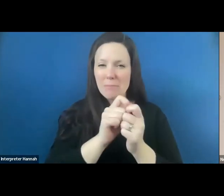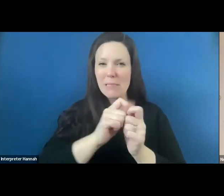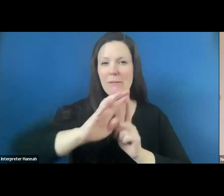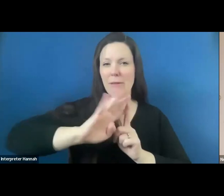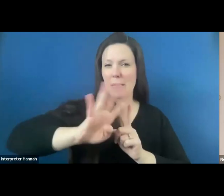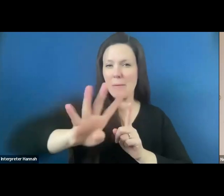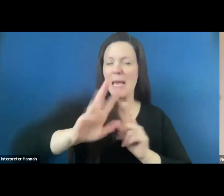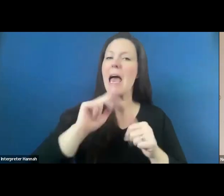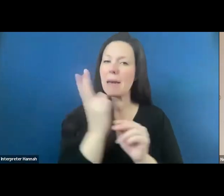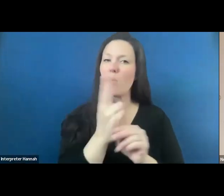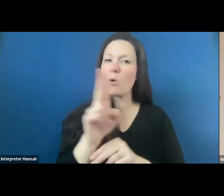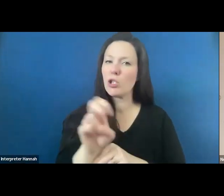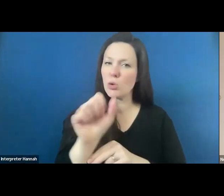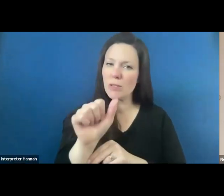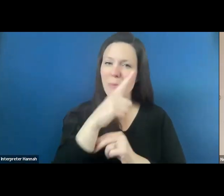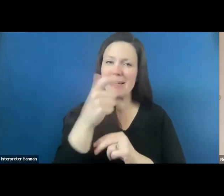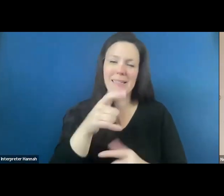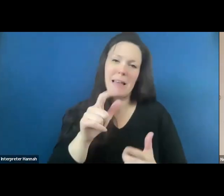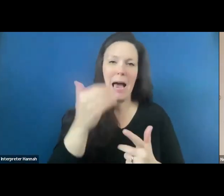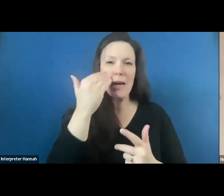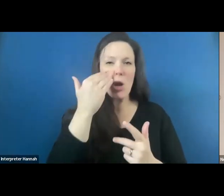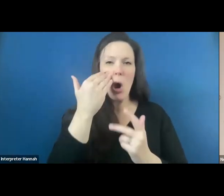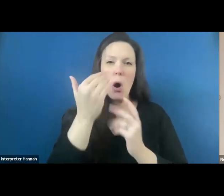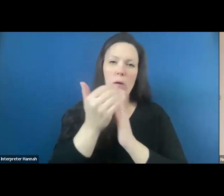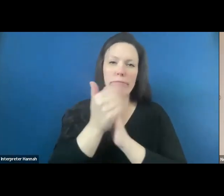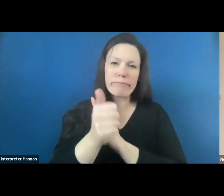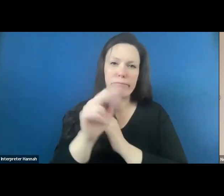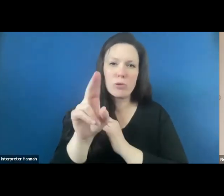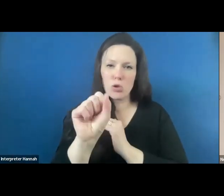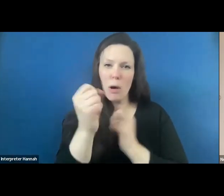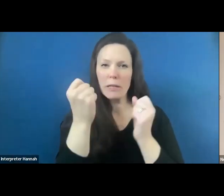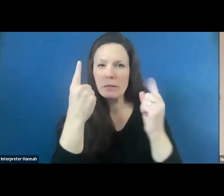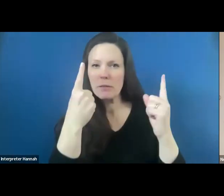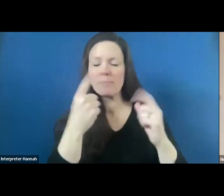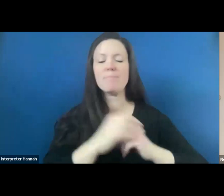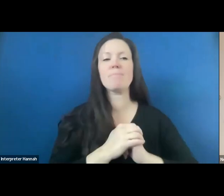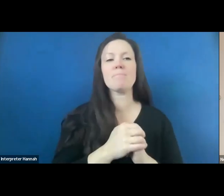That's the country I know the best. As was already mentioned, the U.S.